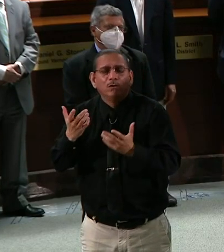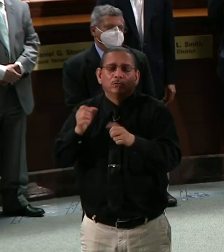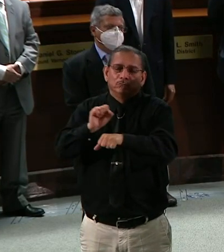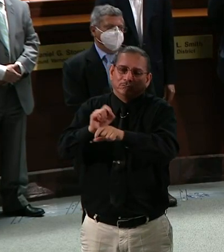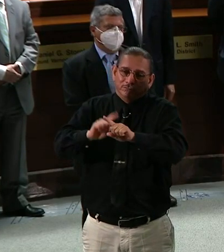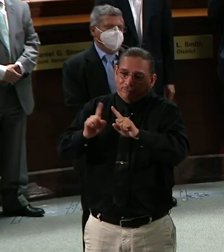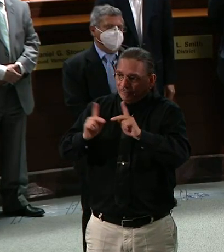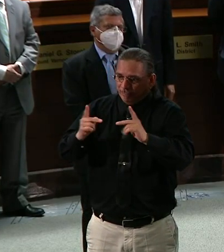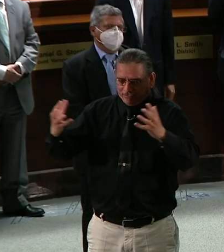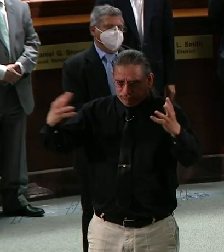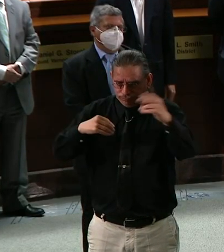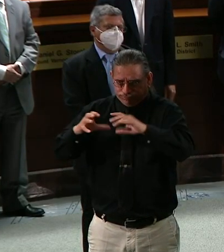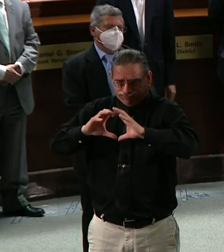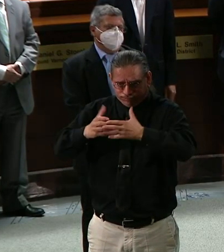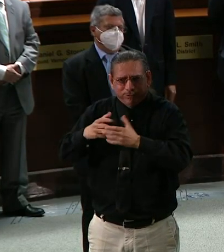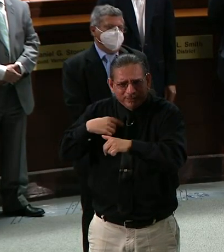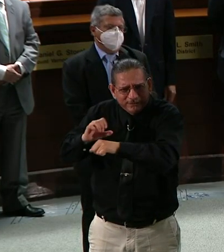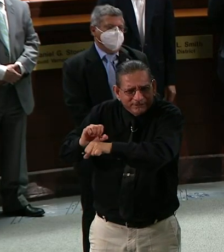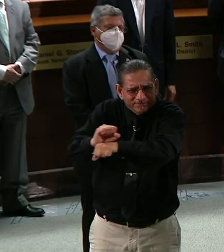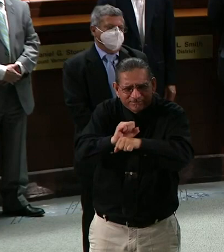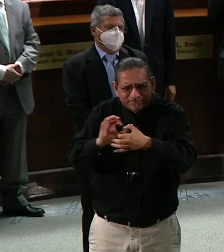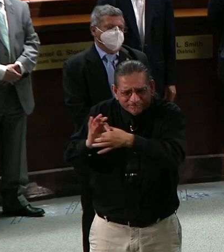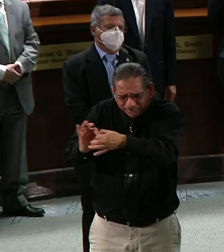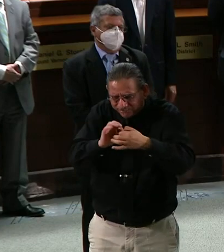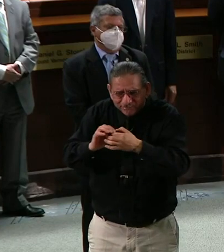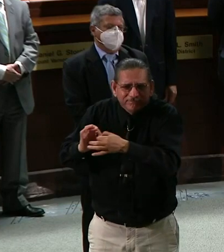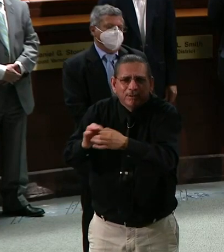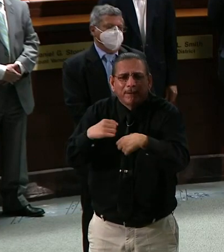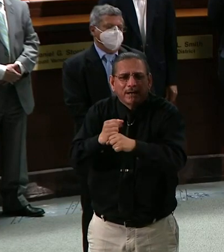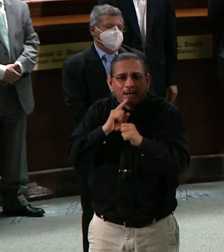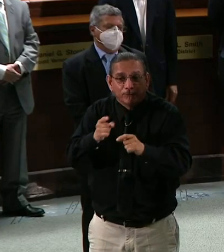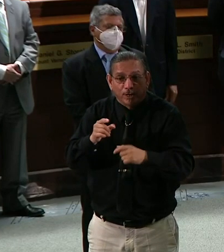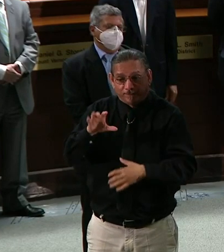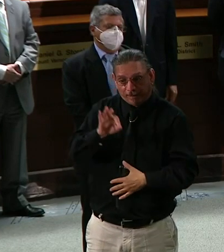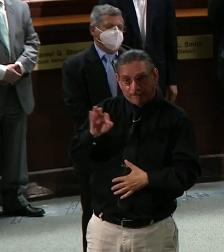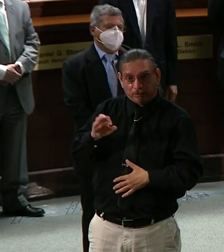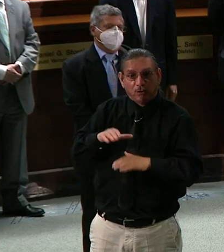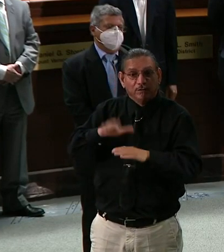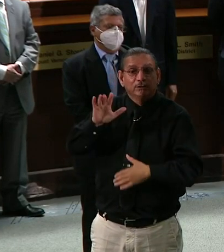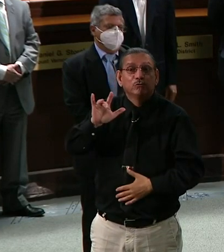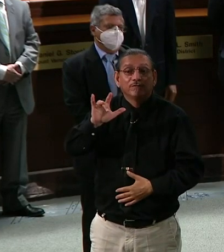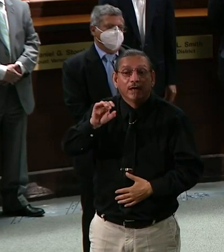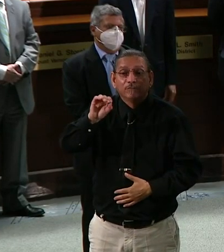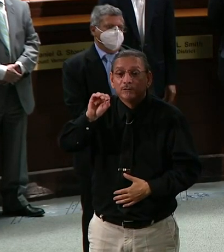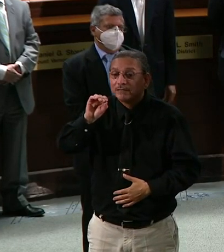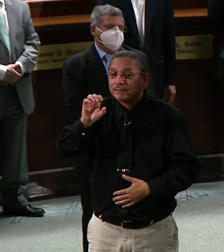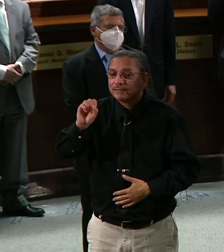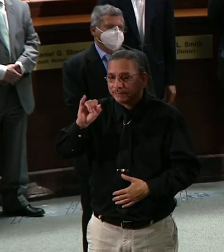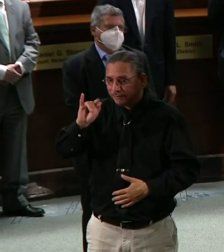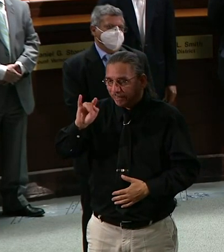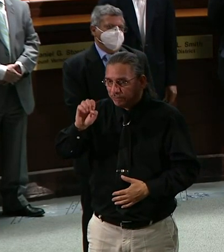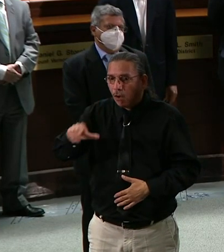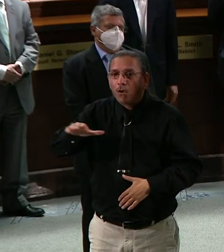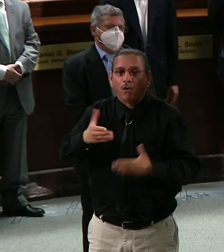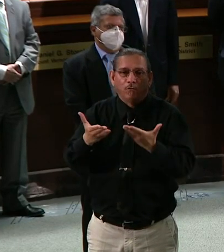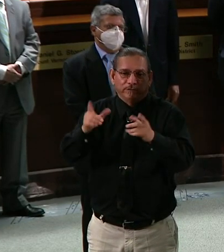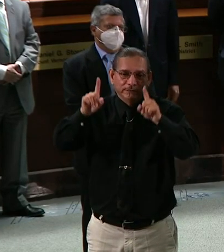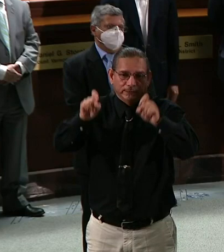STATE AND OTHERS THIS IS TRUE A TEAM EFFORT. IN FACT MORE THAN